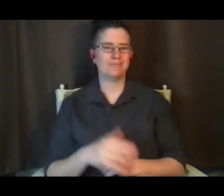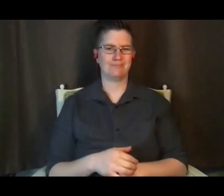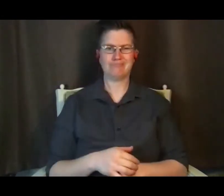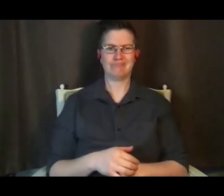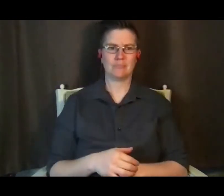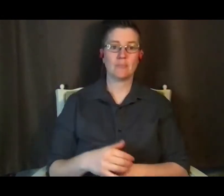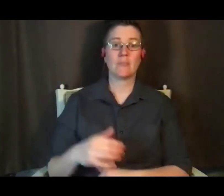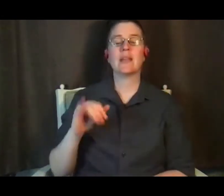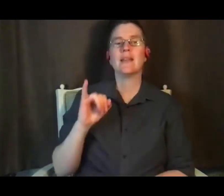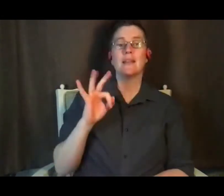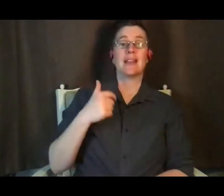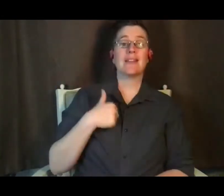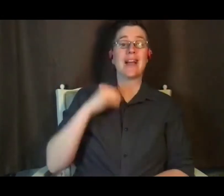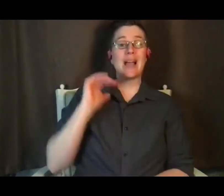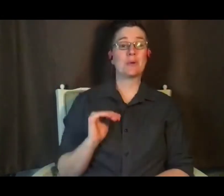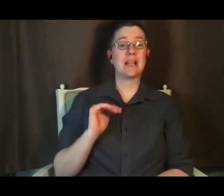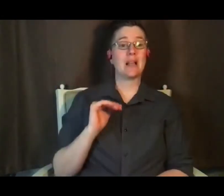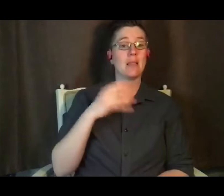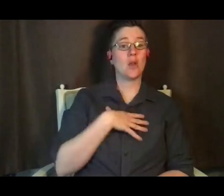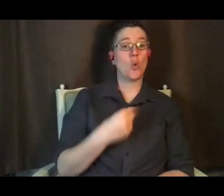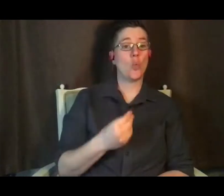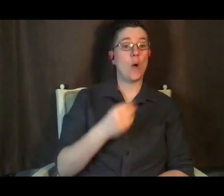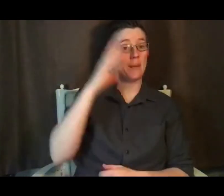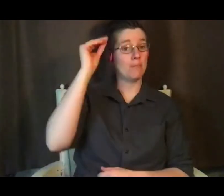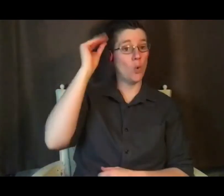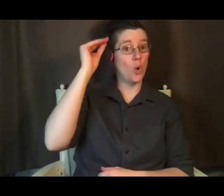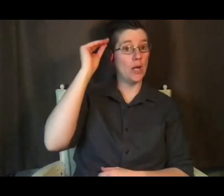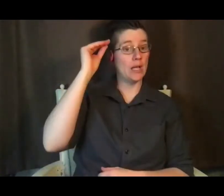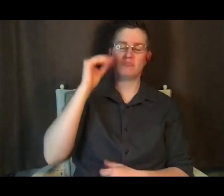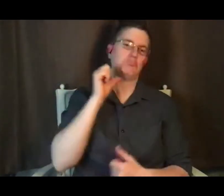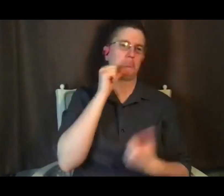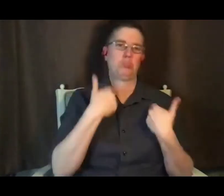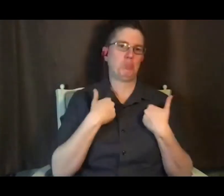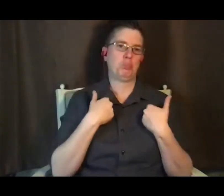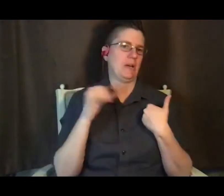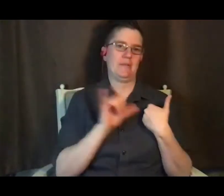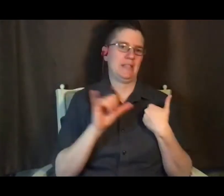probably would not have gotten the same response even if i was a little white girl it might have